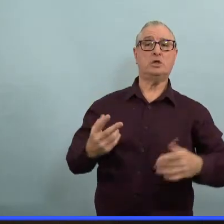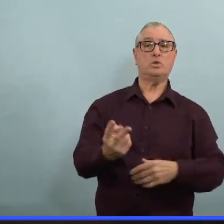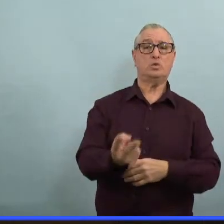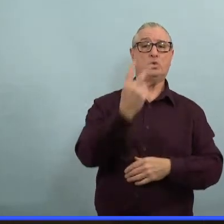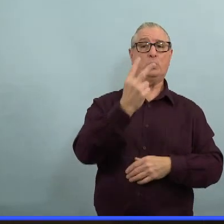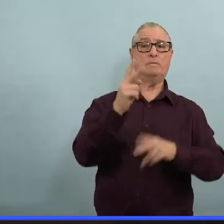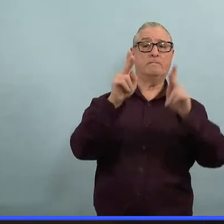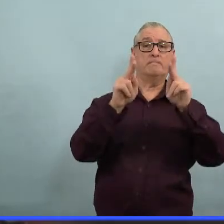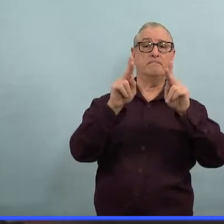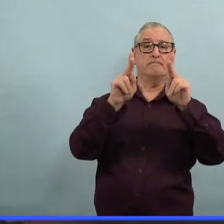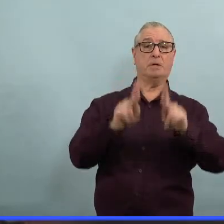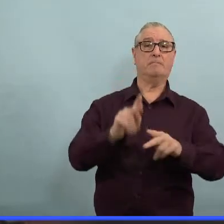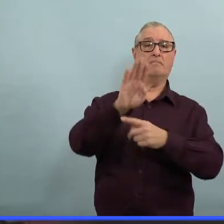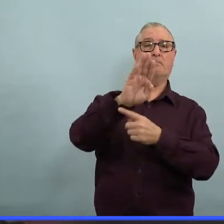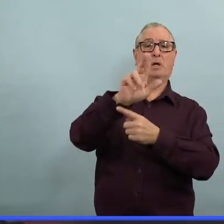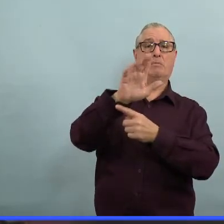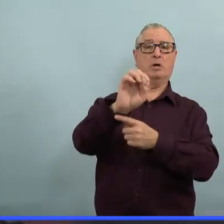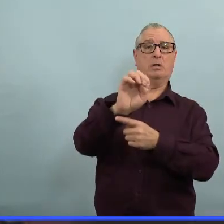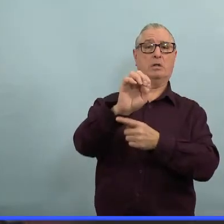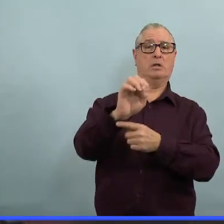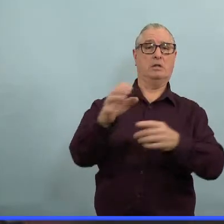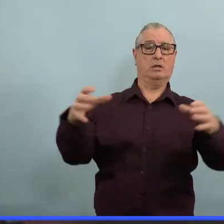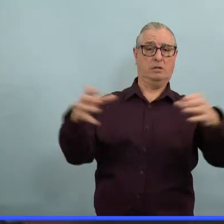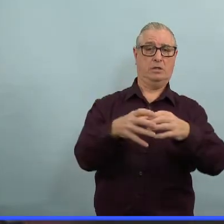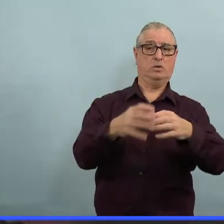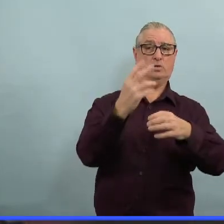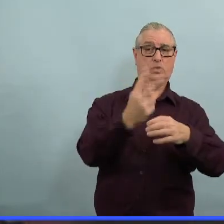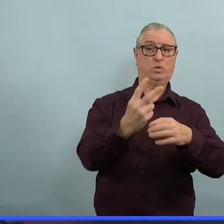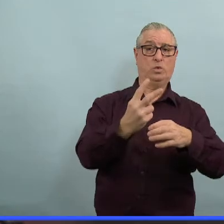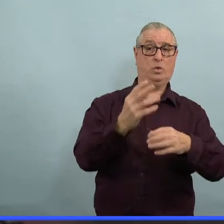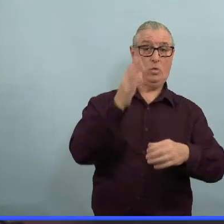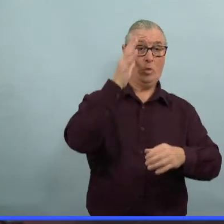you know with the private gatherings i think every jurisdiction has struggled with what's the